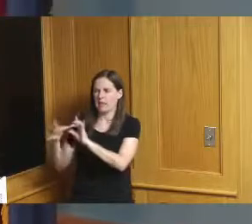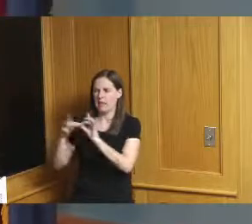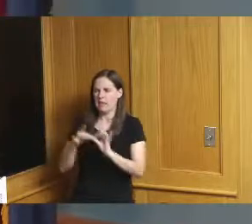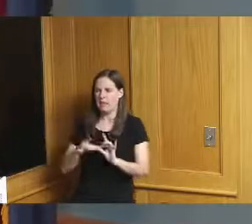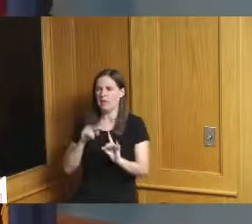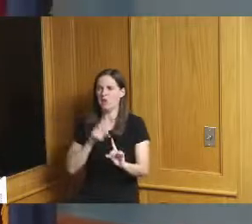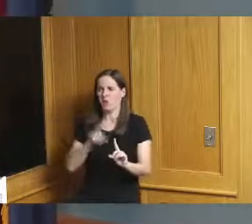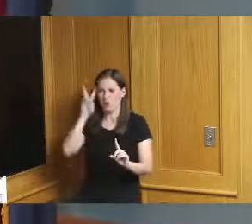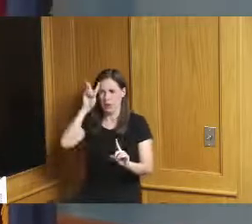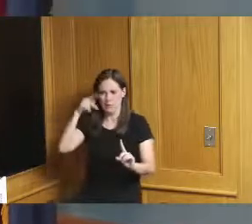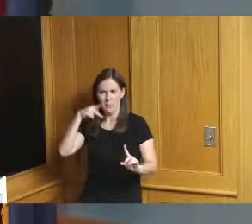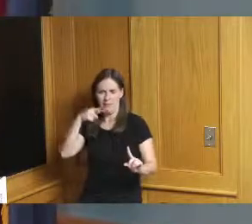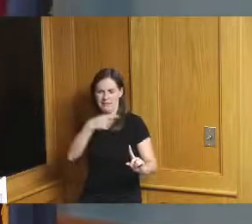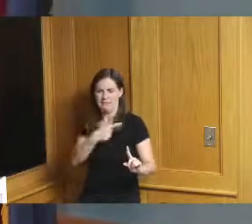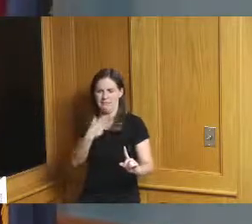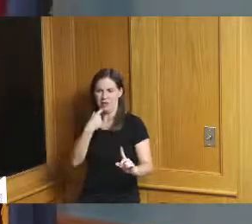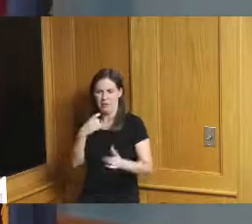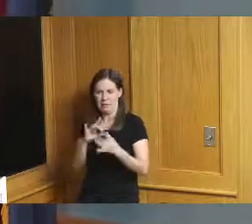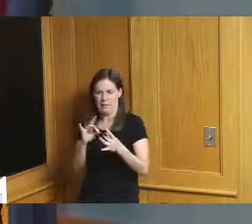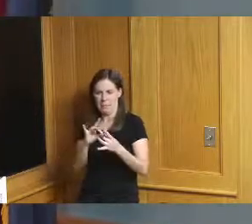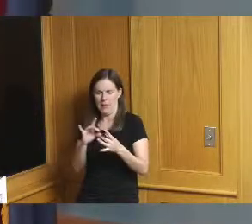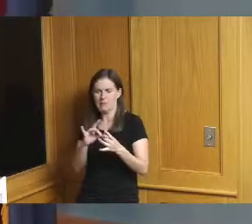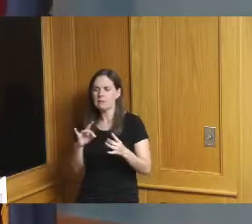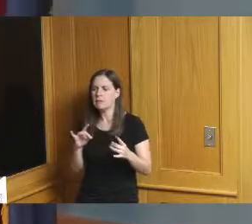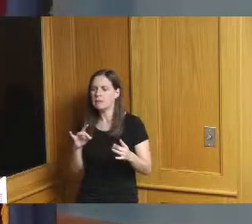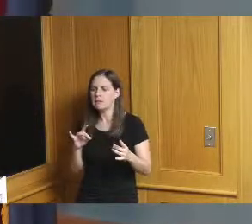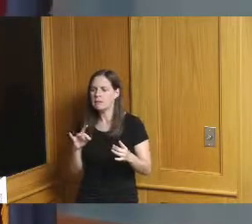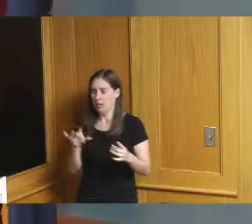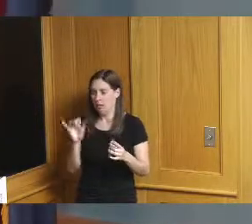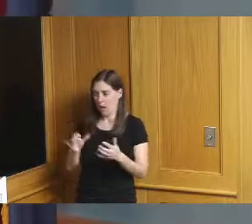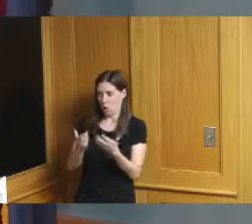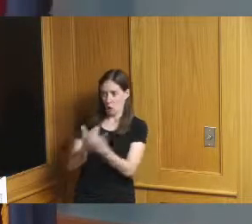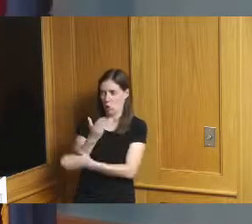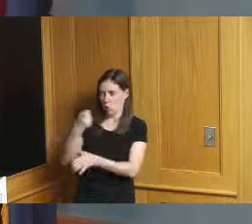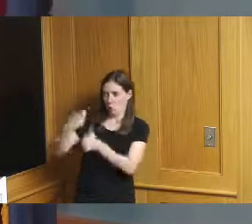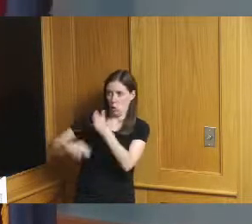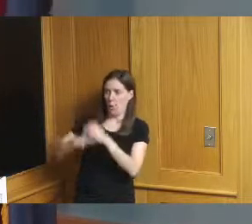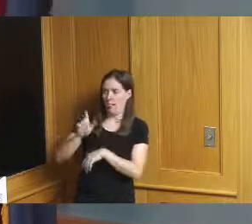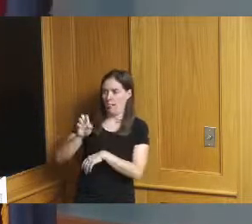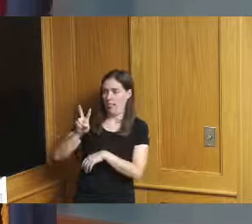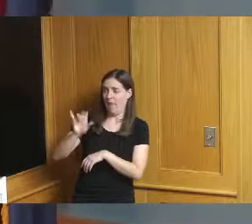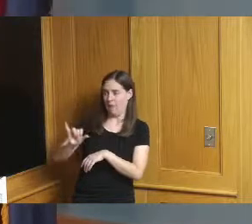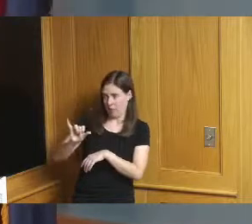Vice President Reece was saying and that we with the new levy passing that we have more hamilton